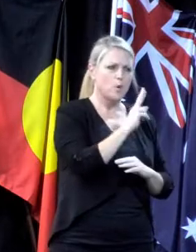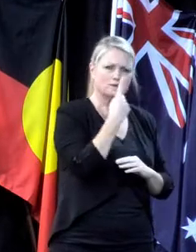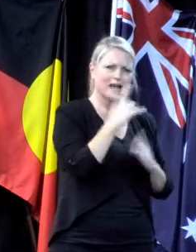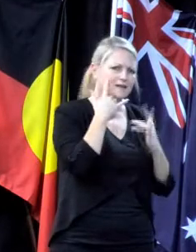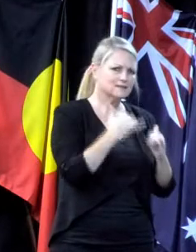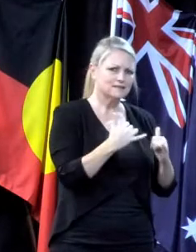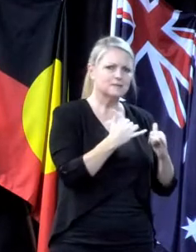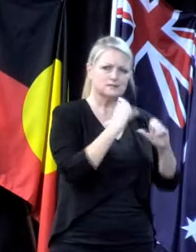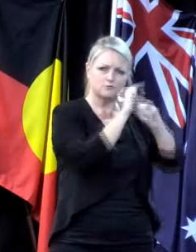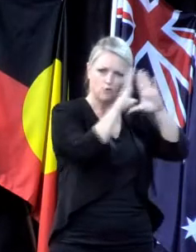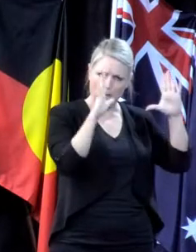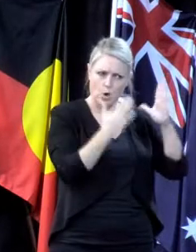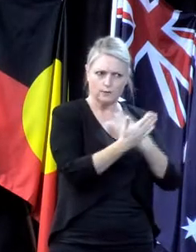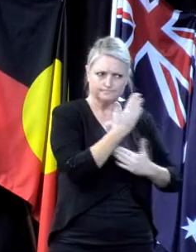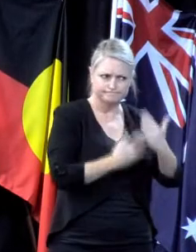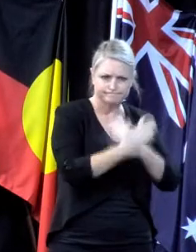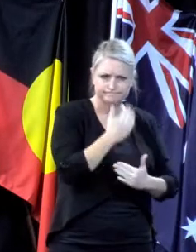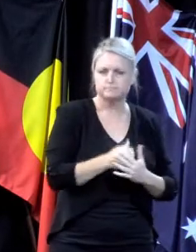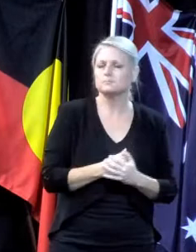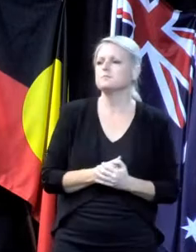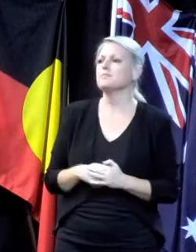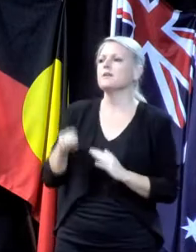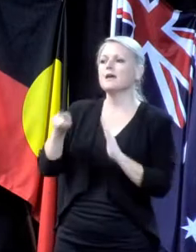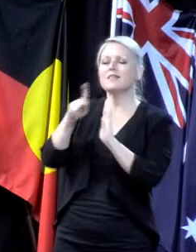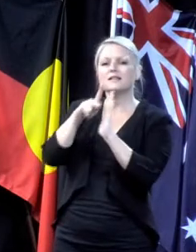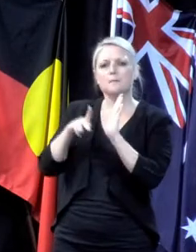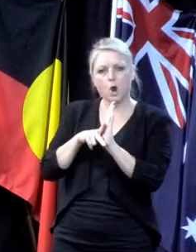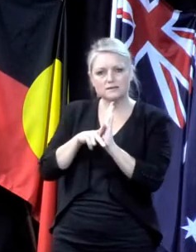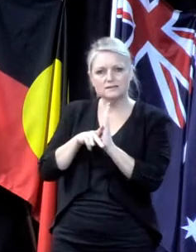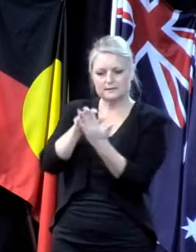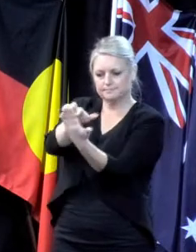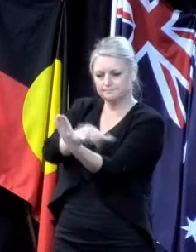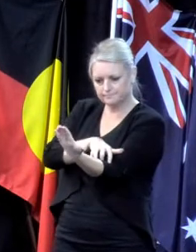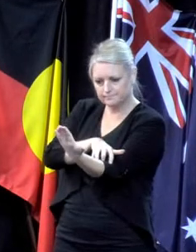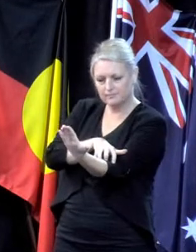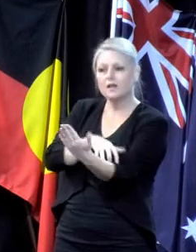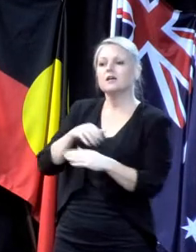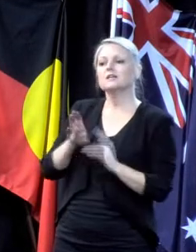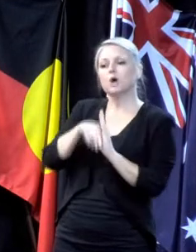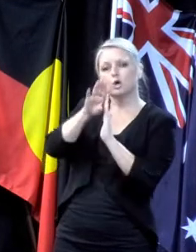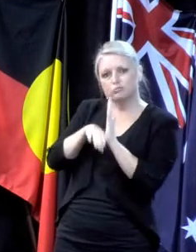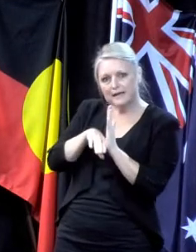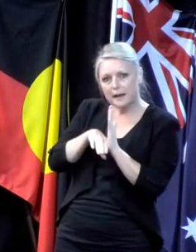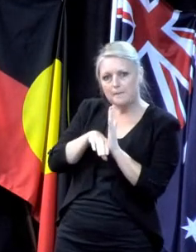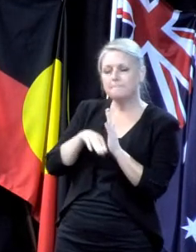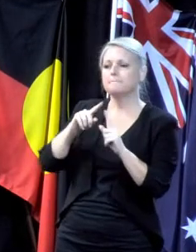That is a policy that we follow in regards to curriculum, assessment, report, and reporting.